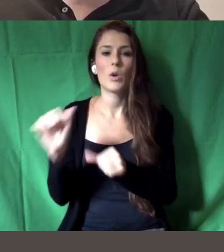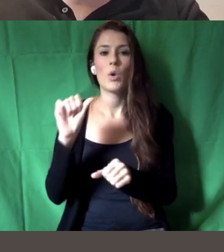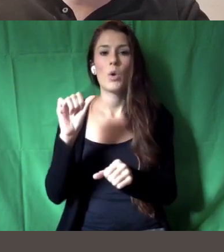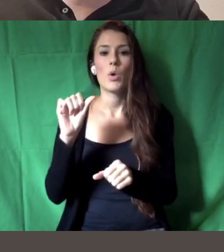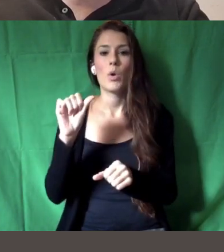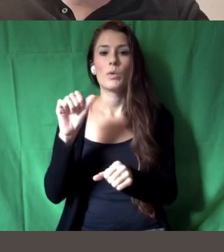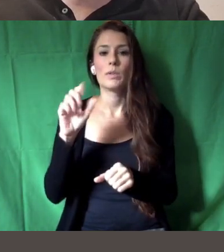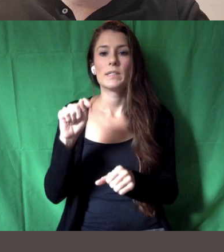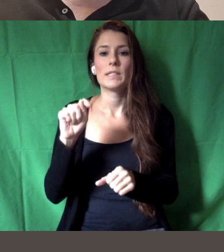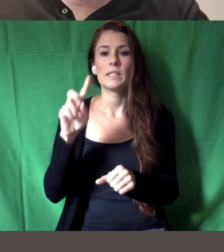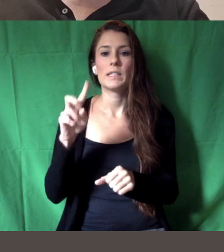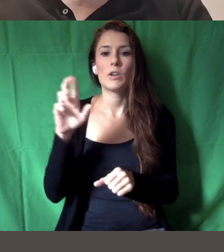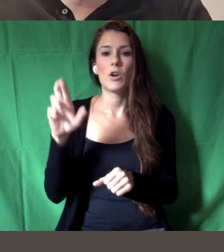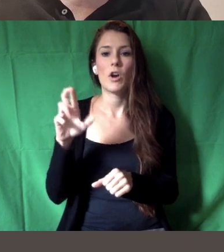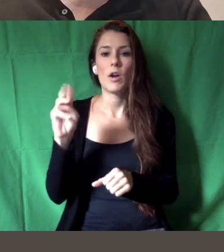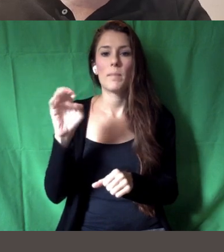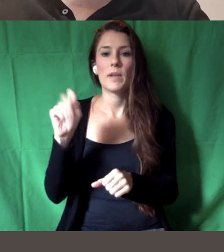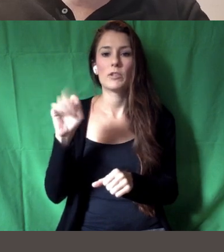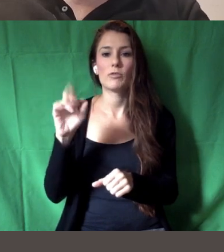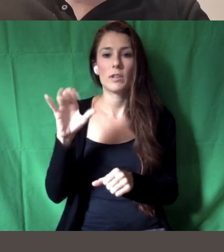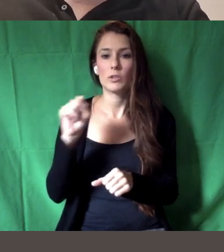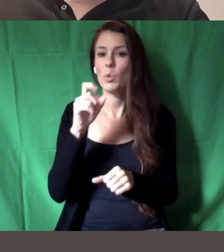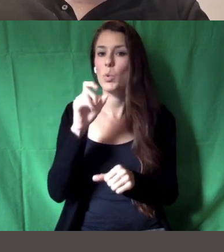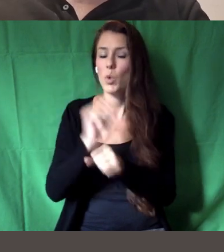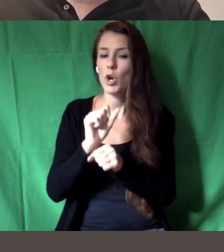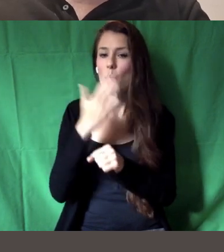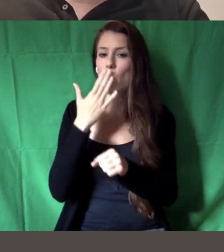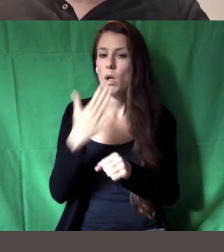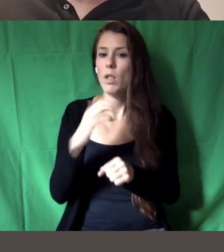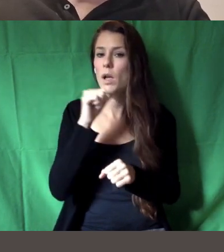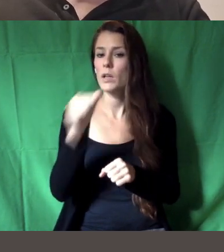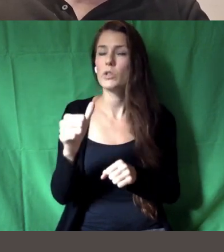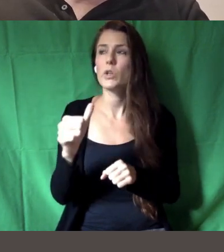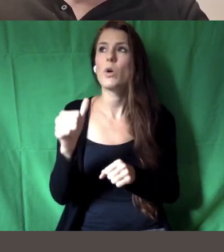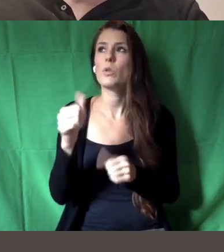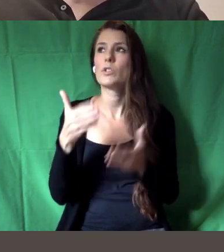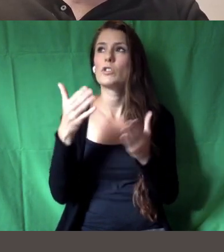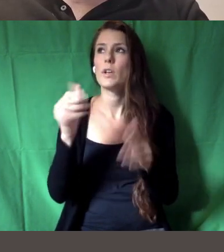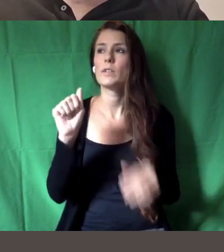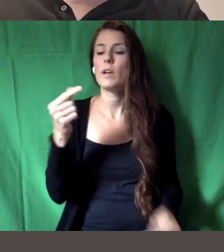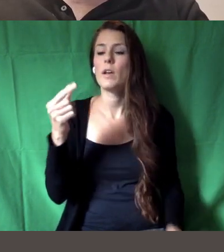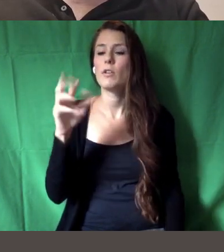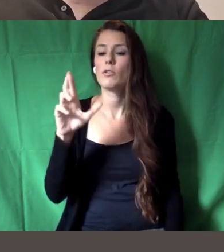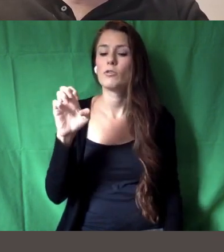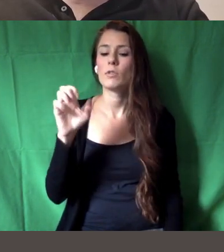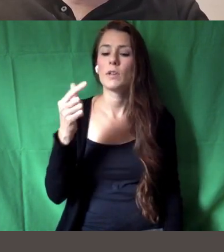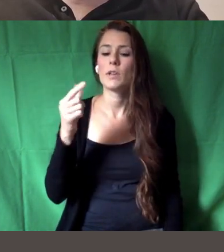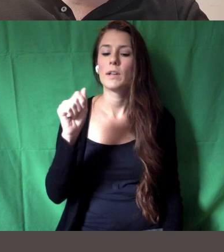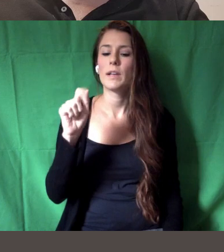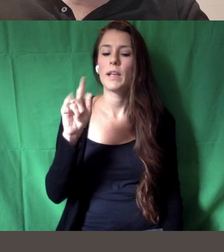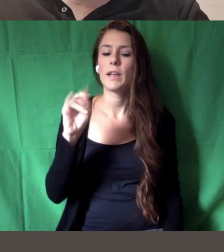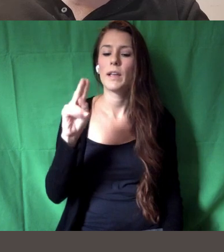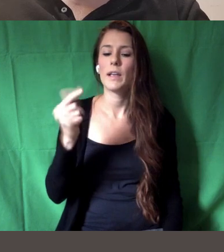very well. I'm pretty satisfied. I do not recommend aggregating metrics across different